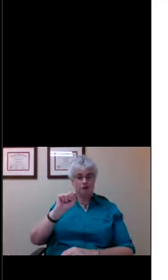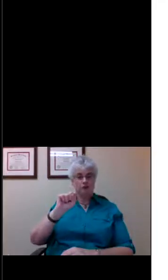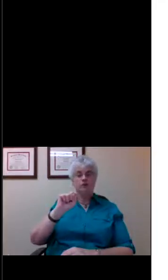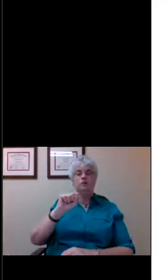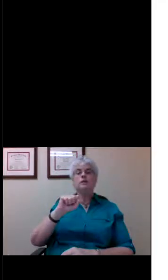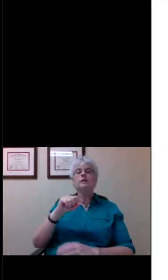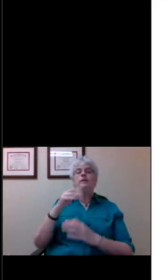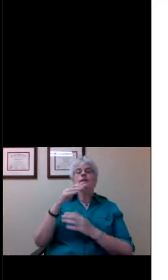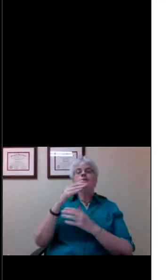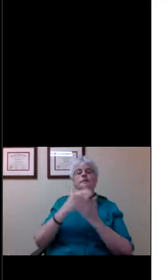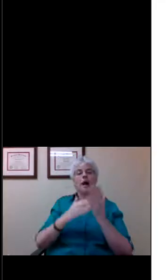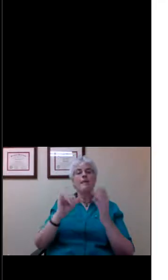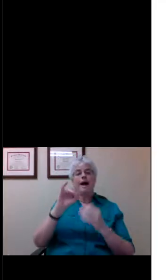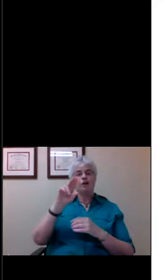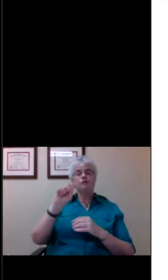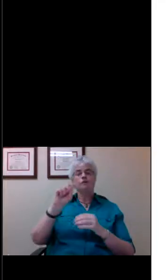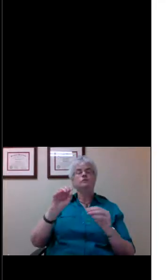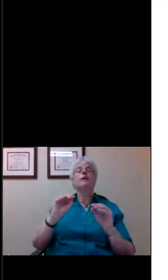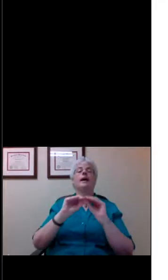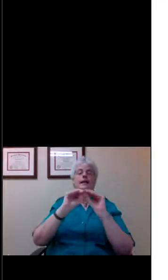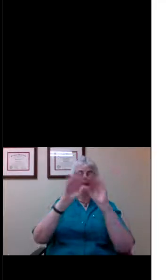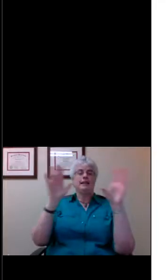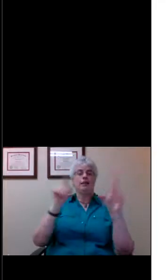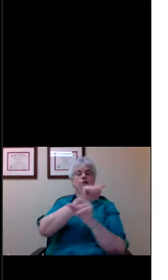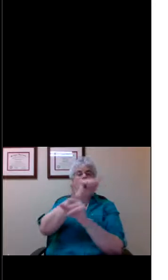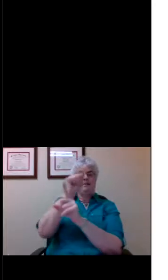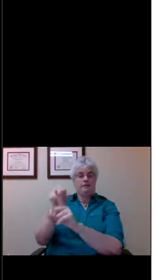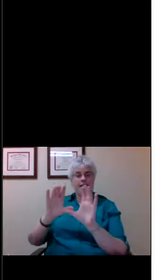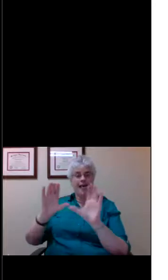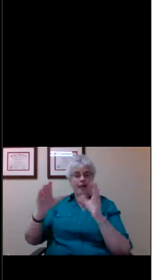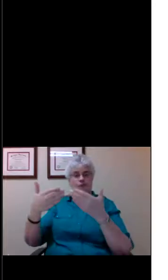reviewed all the incident reports is that some of the incident reports were